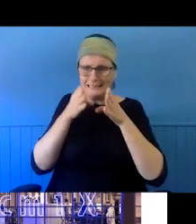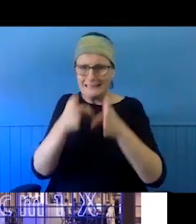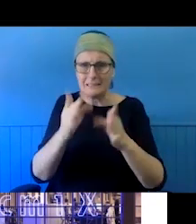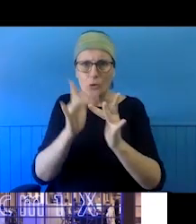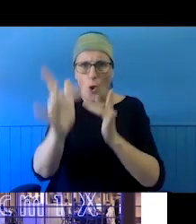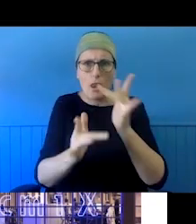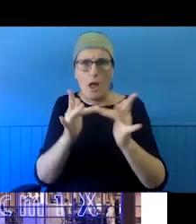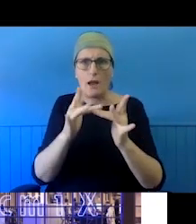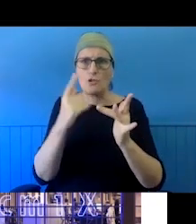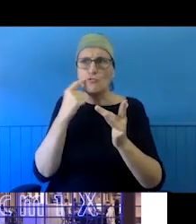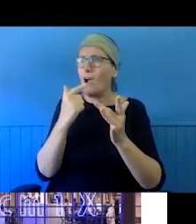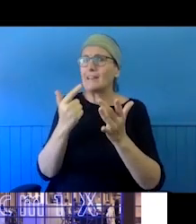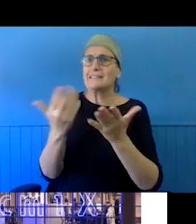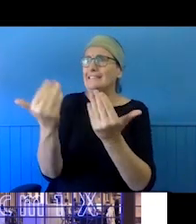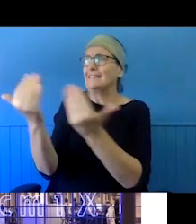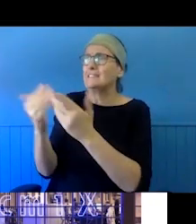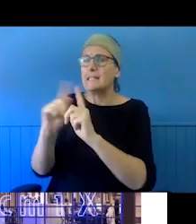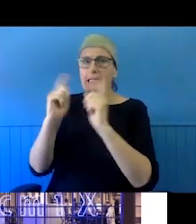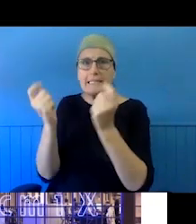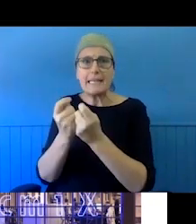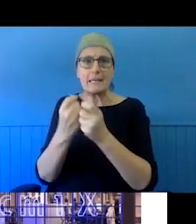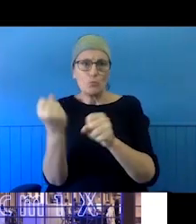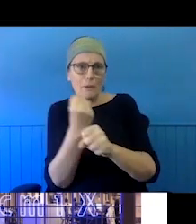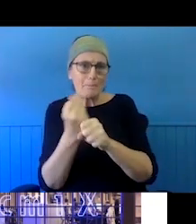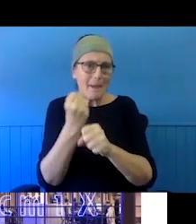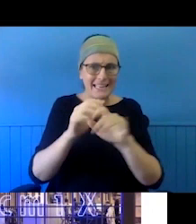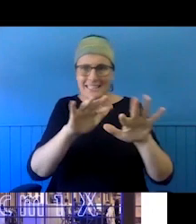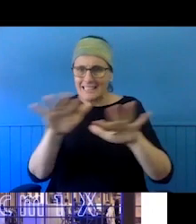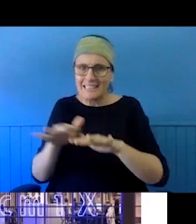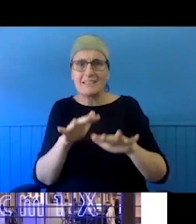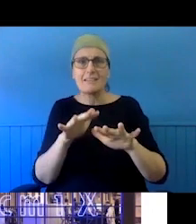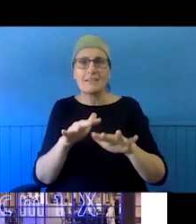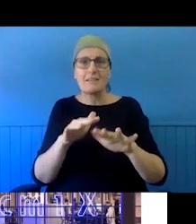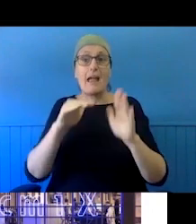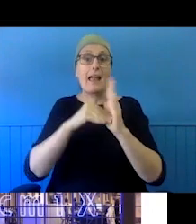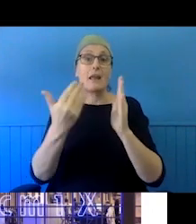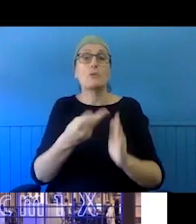had, you know, 250,000 people going onto that site, buying art and